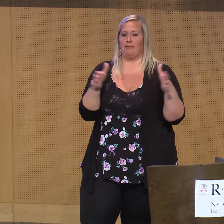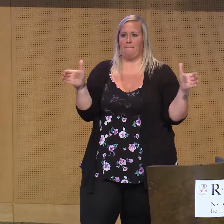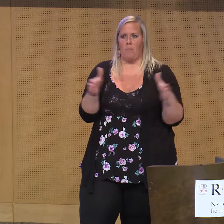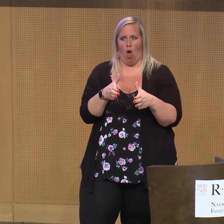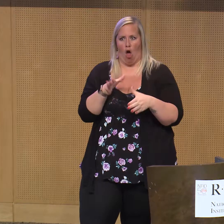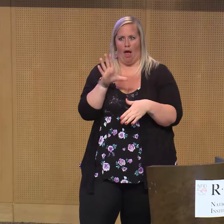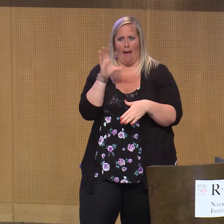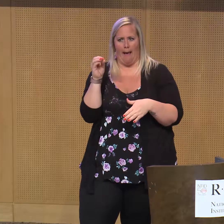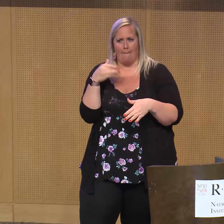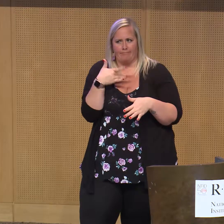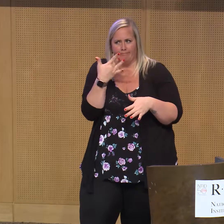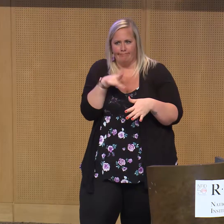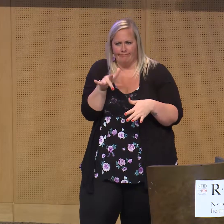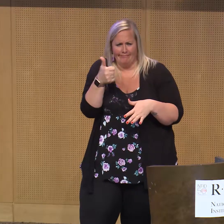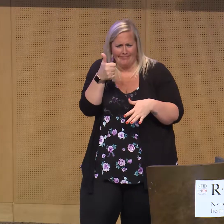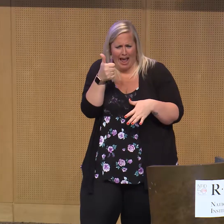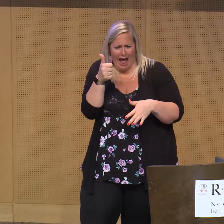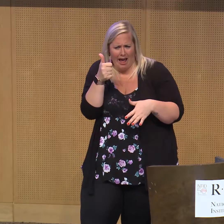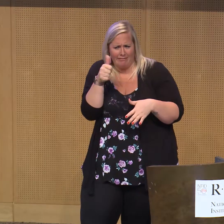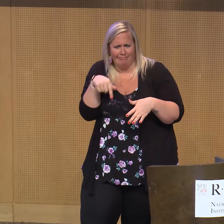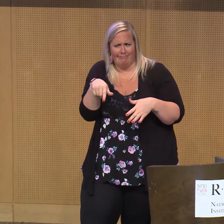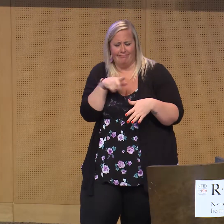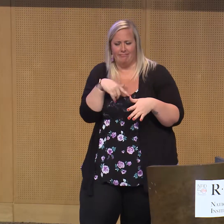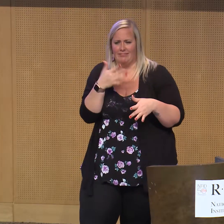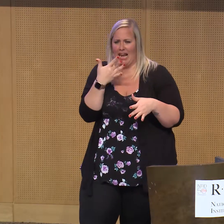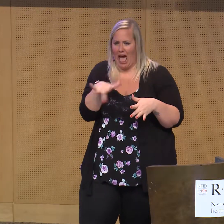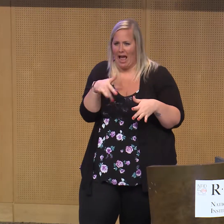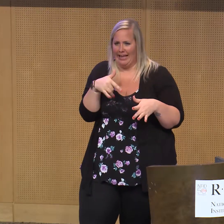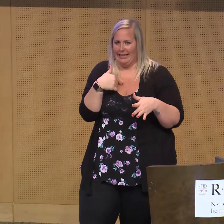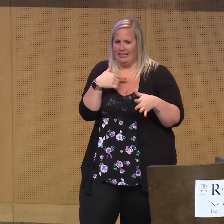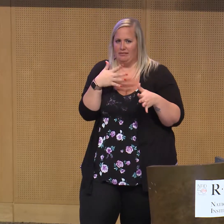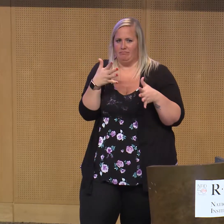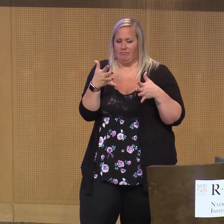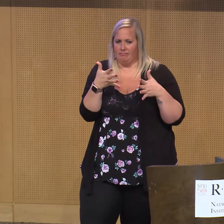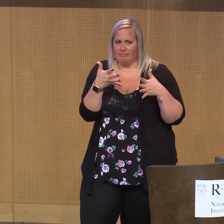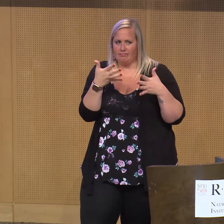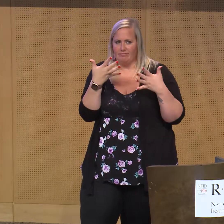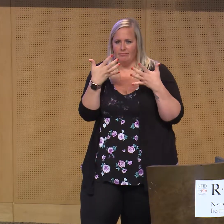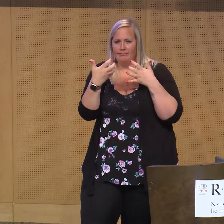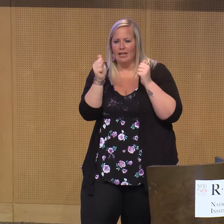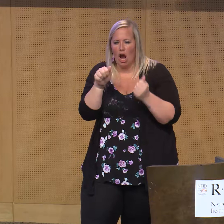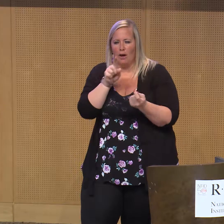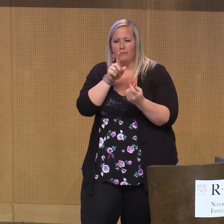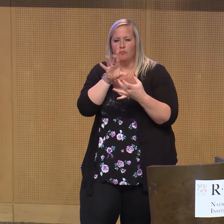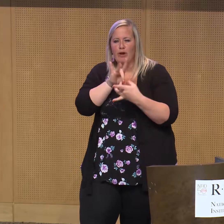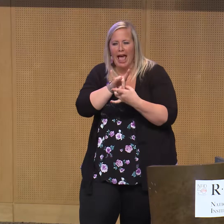When I joined RYNO, we were a very small company, and I think that was to my advantage